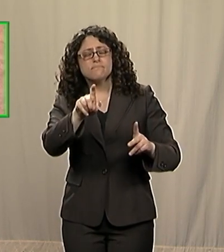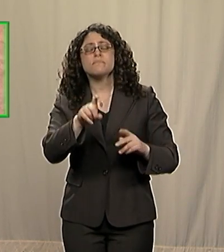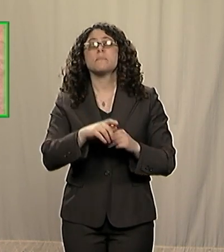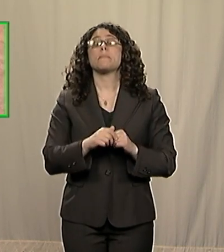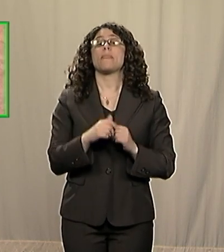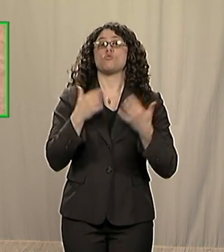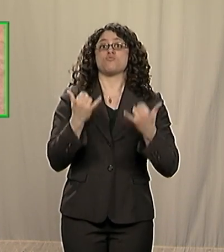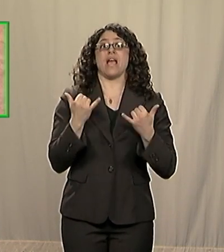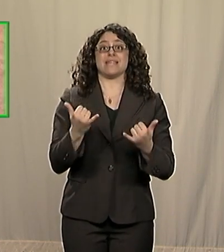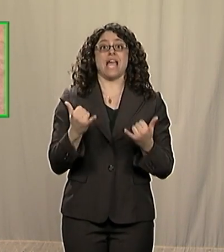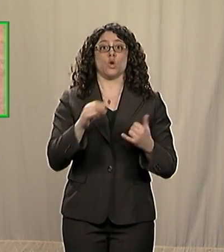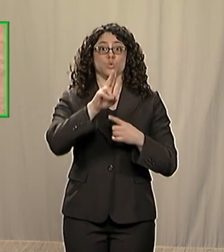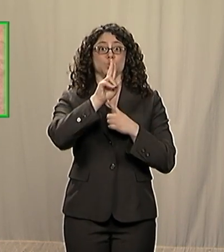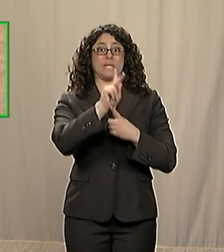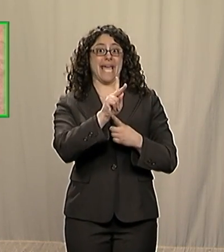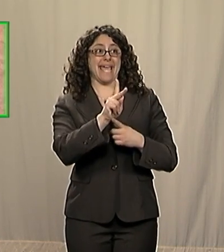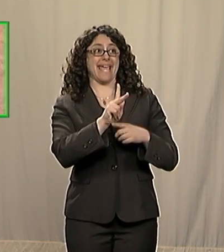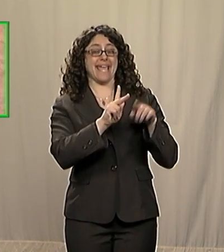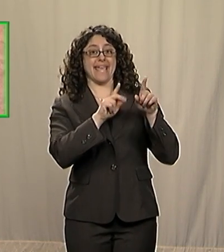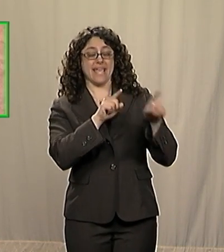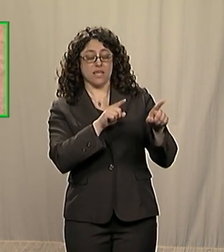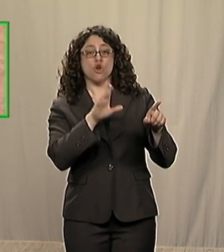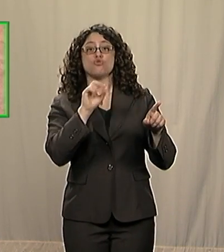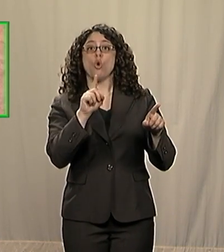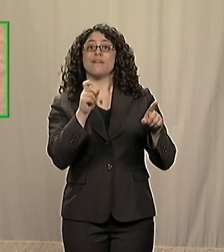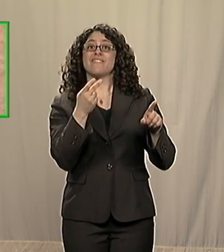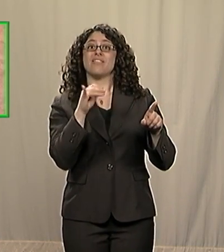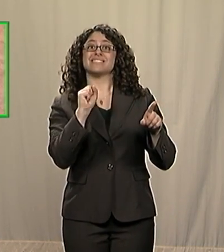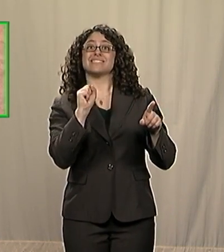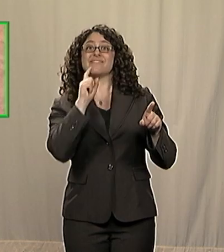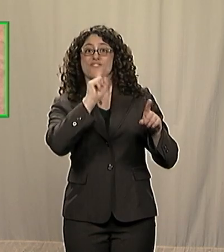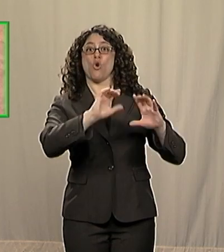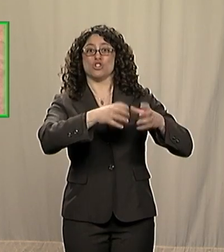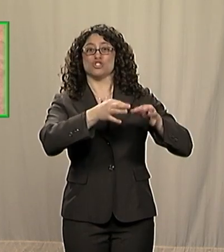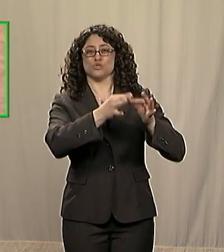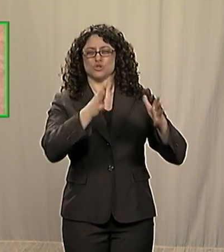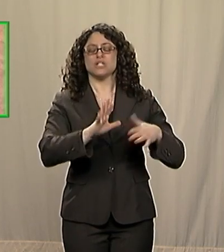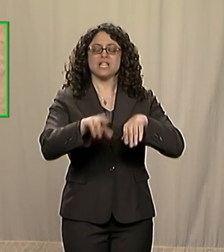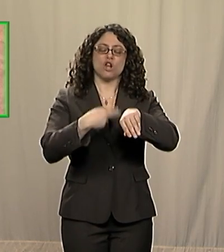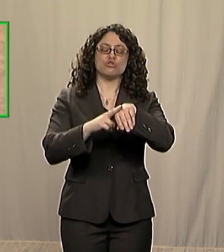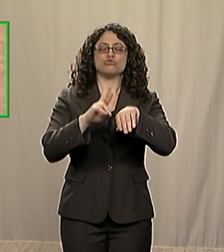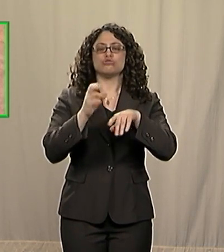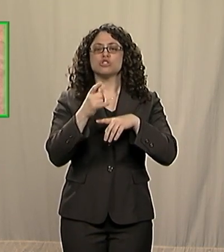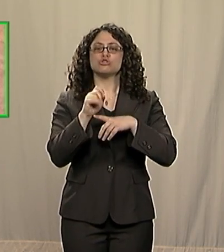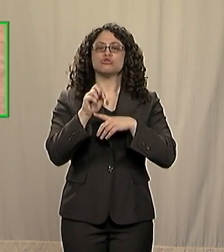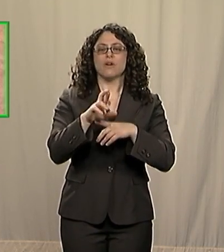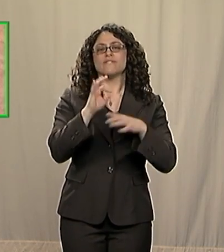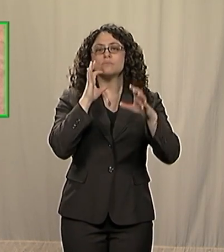in the United Kingdom for the regulatory interpreters. The national register of communication professionals